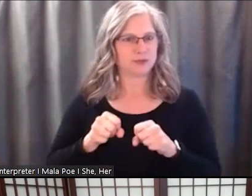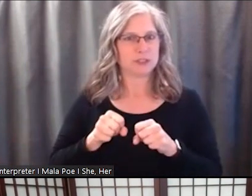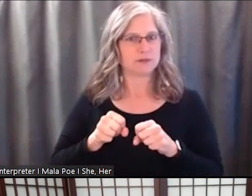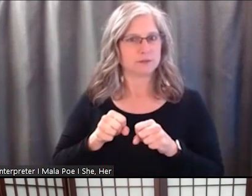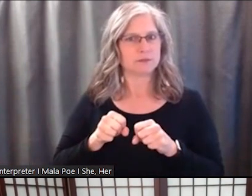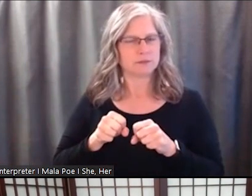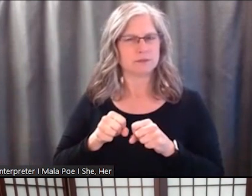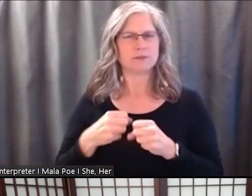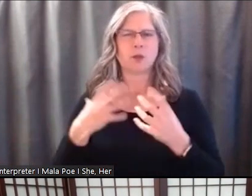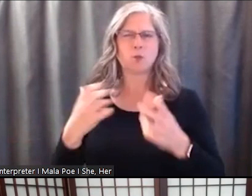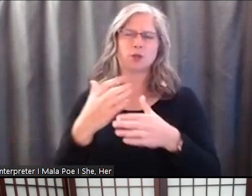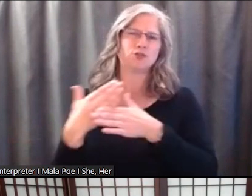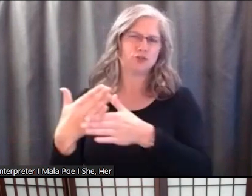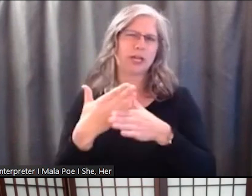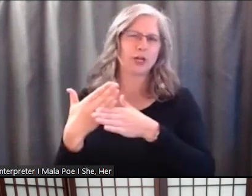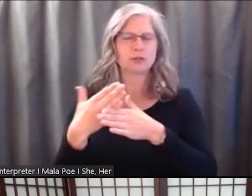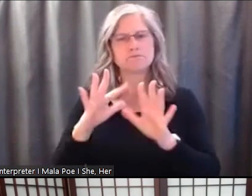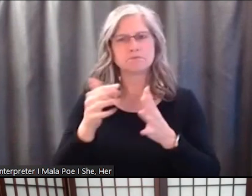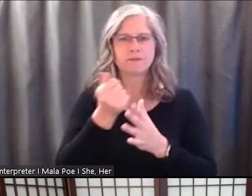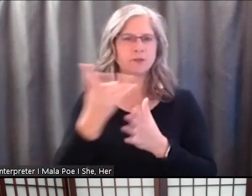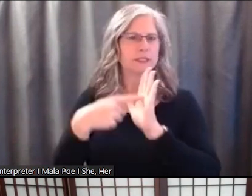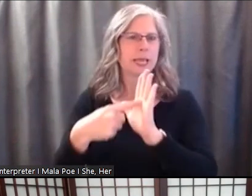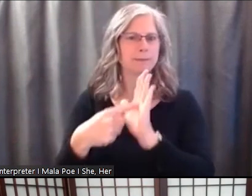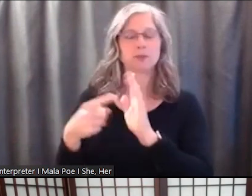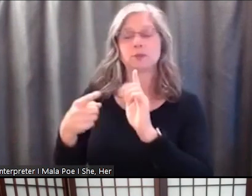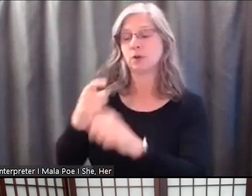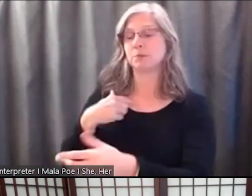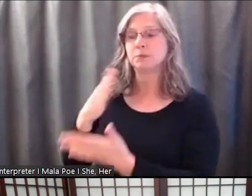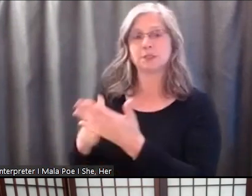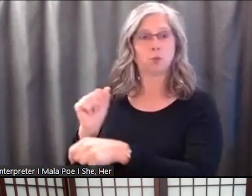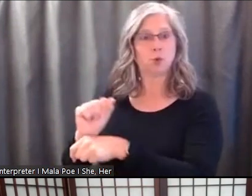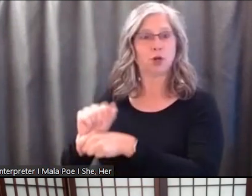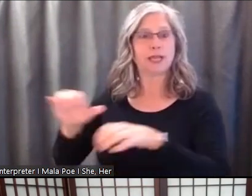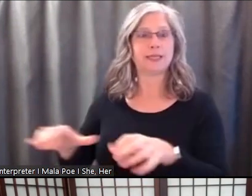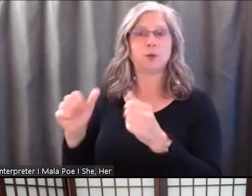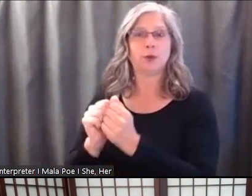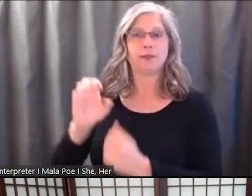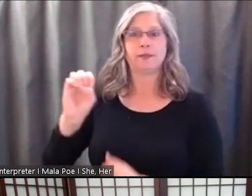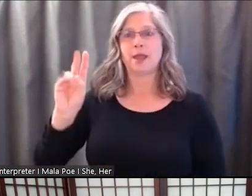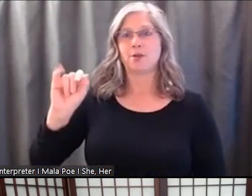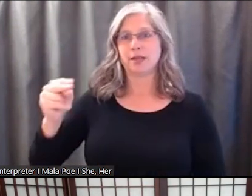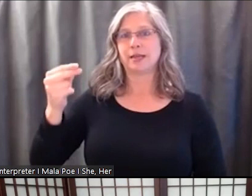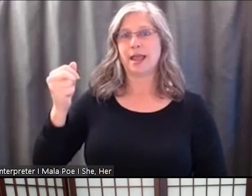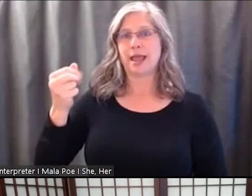So I want to share a couple of examples that come out of some work that I did with Erin Haynes back in 2006 and 2007,